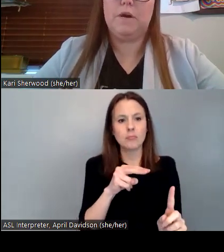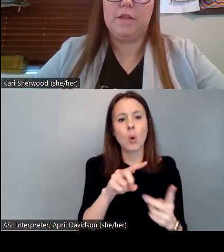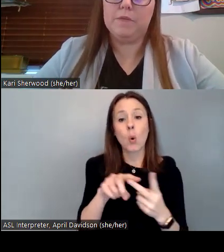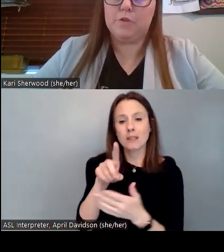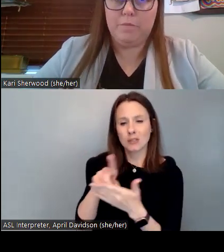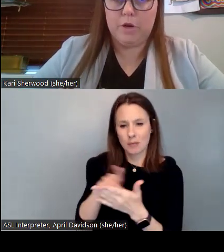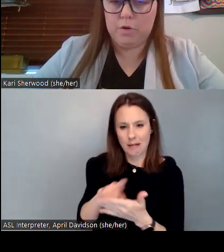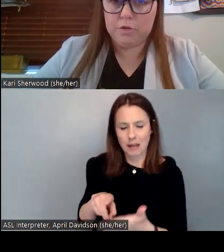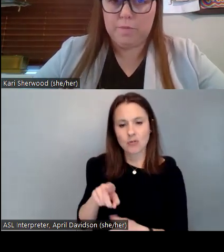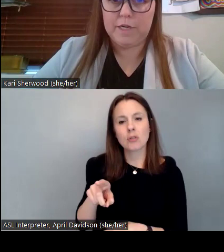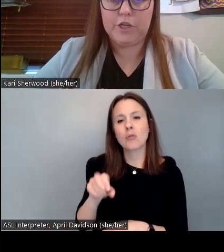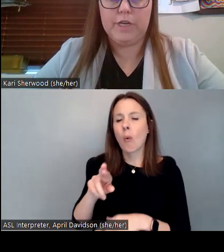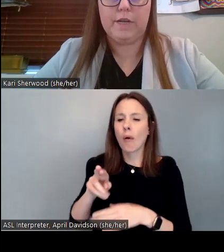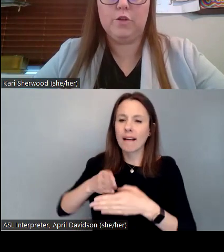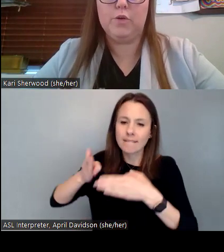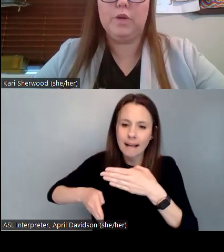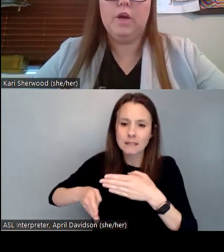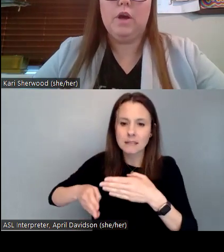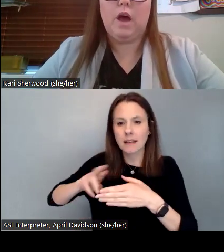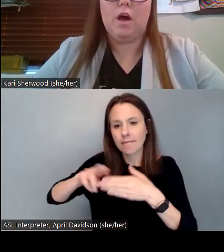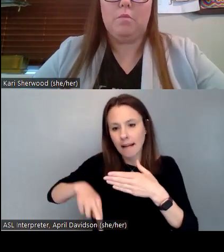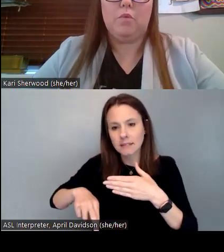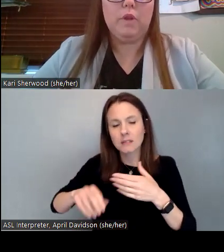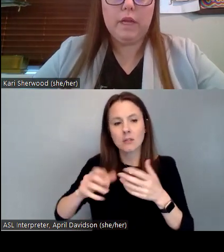by the mistreatment or discrimination include bullying